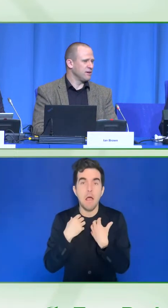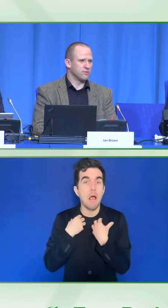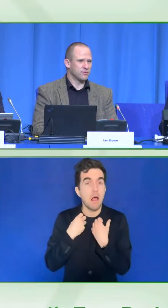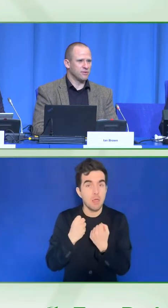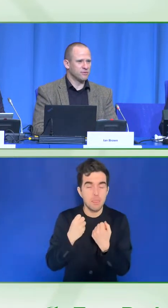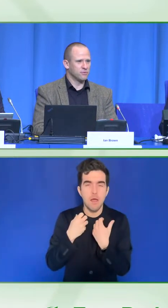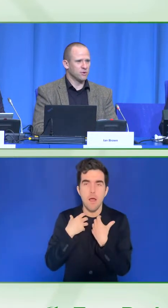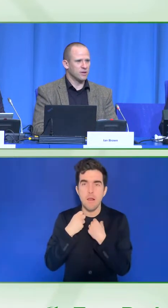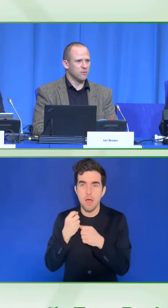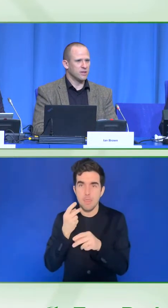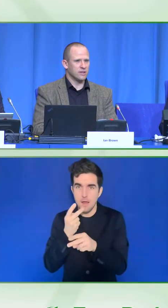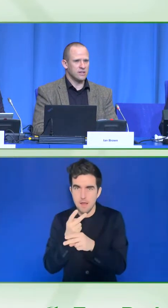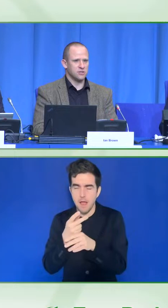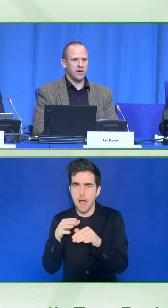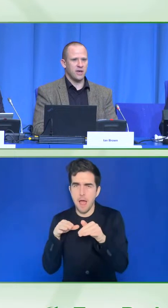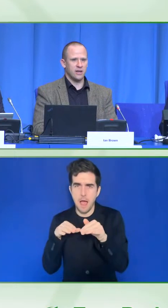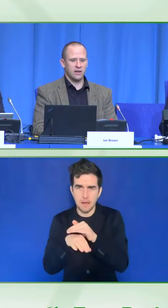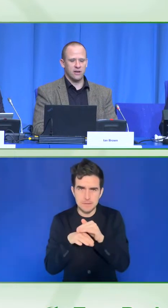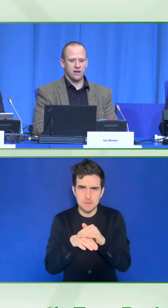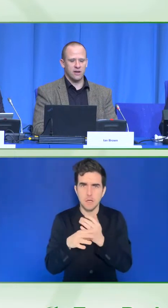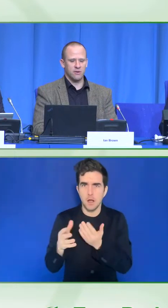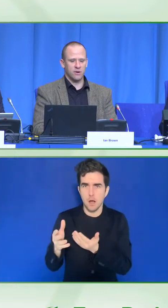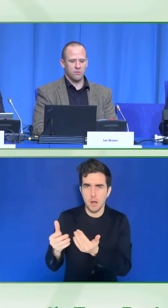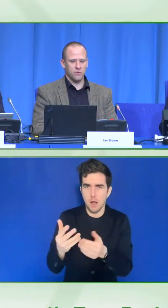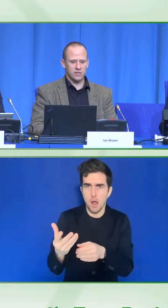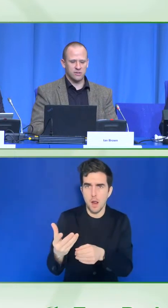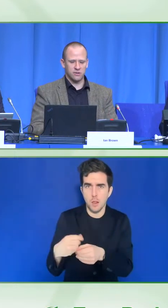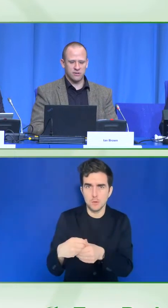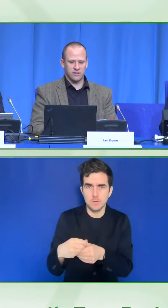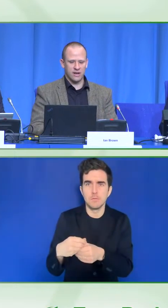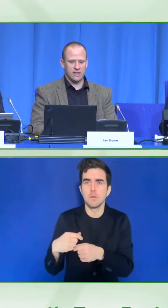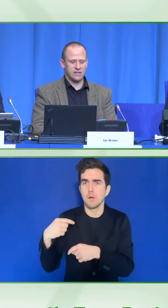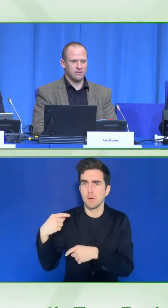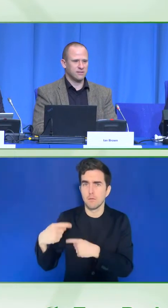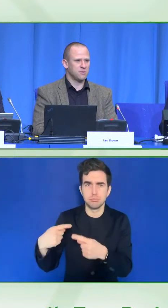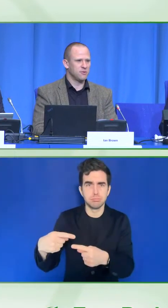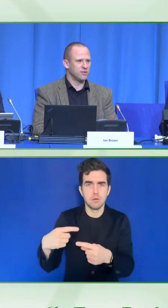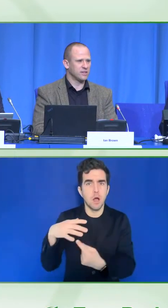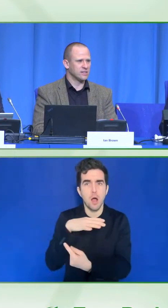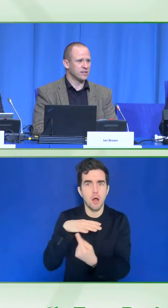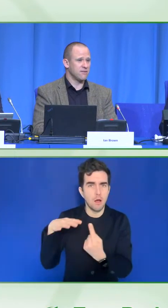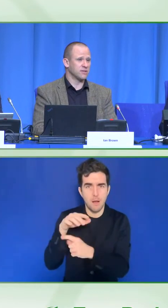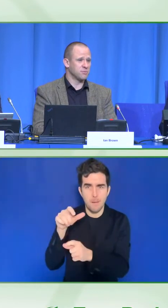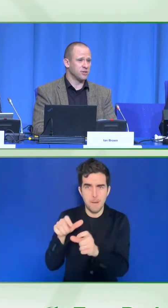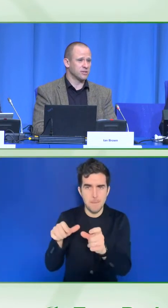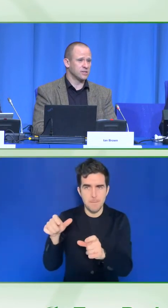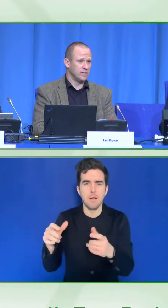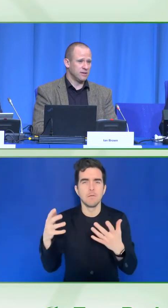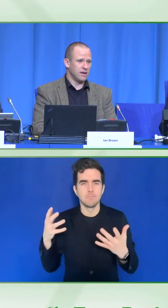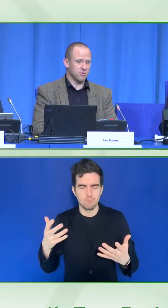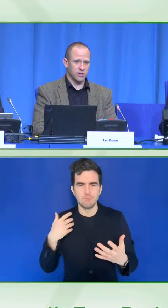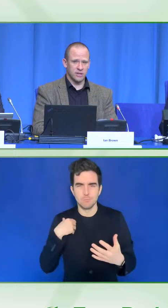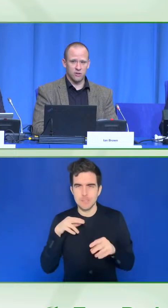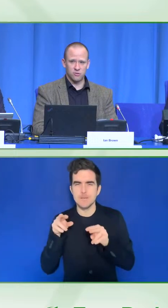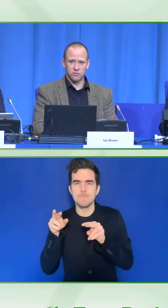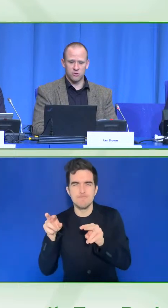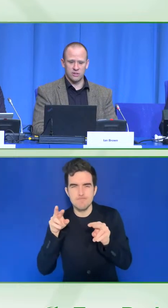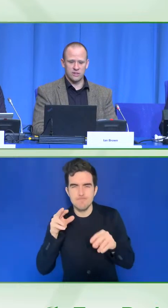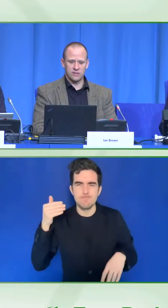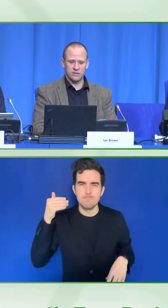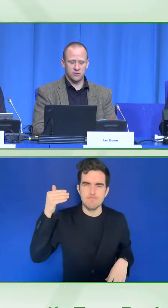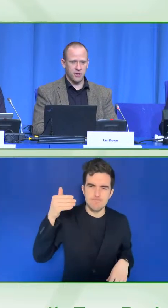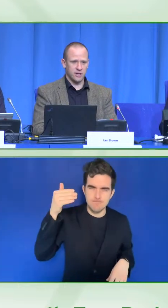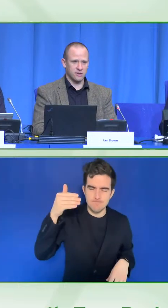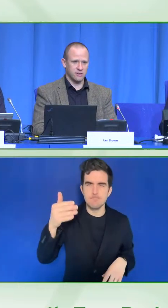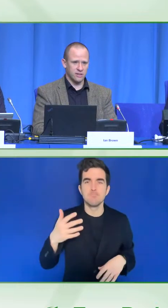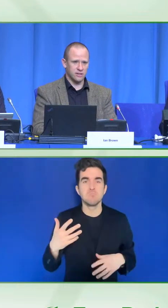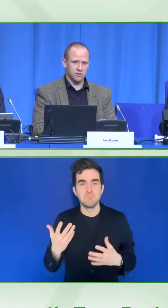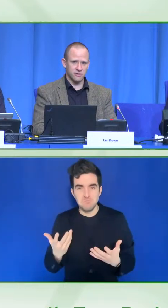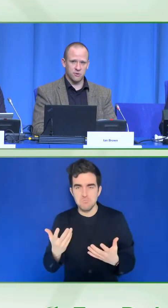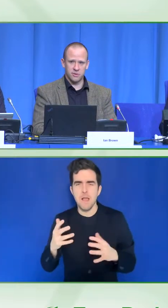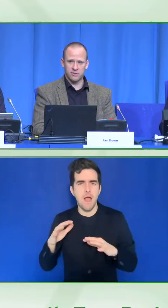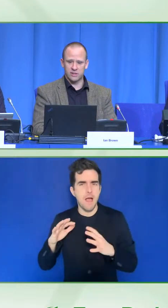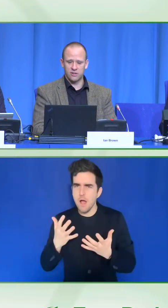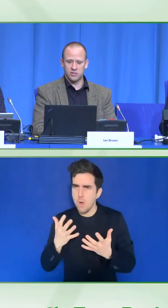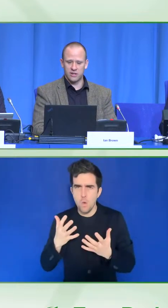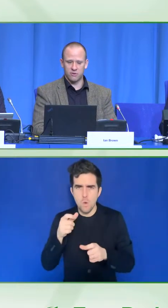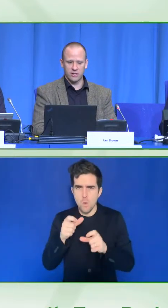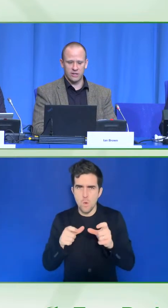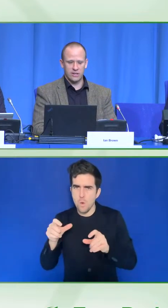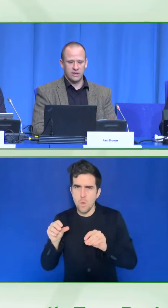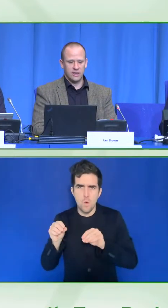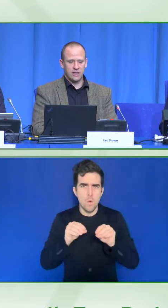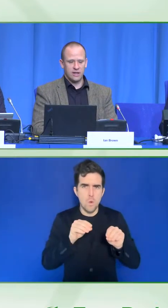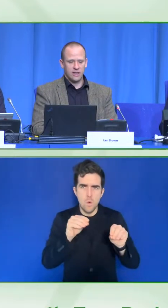Today, I will share our work in the international sphere.